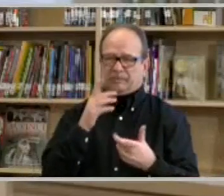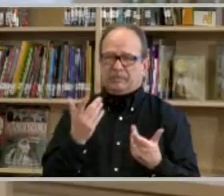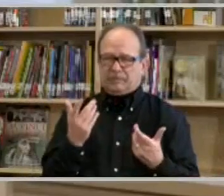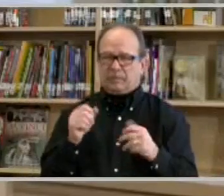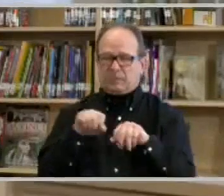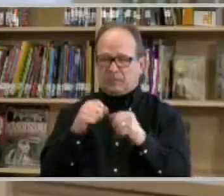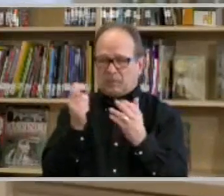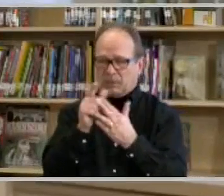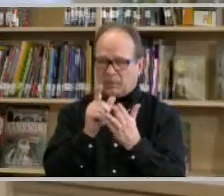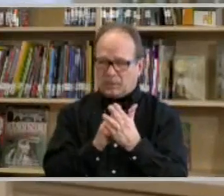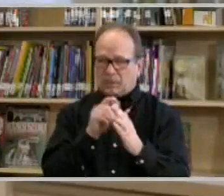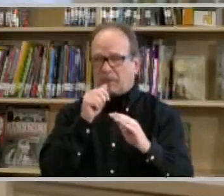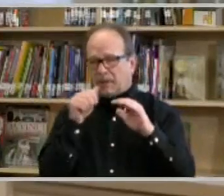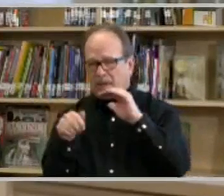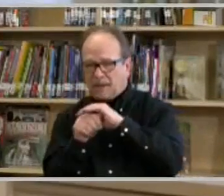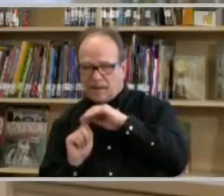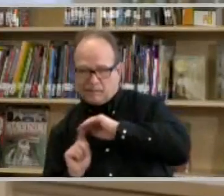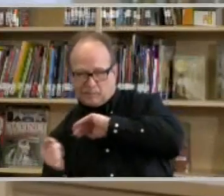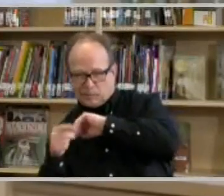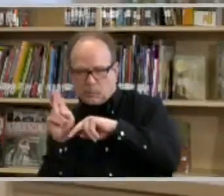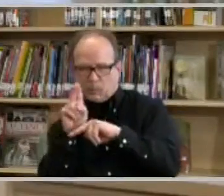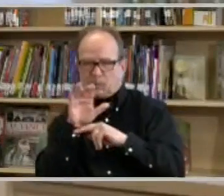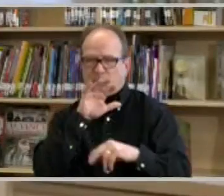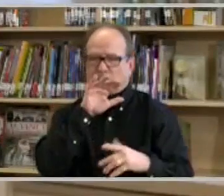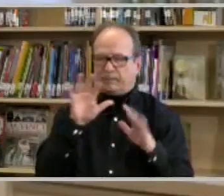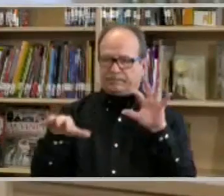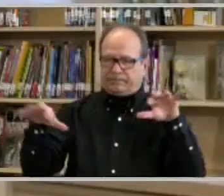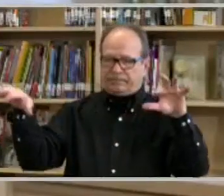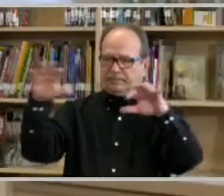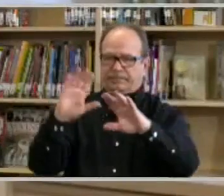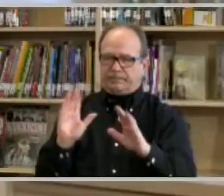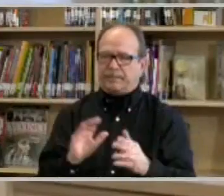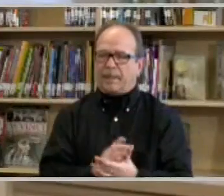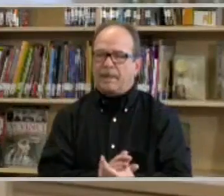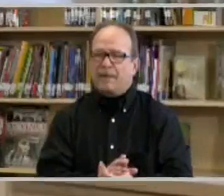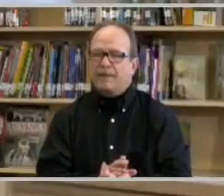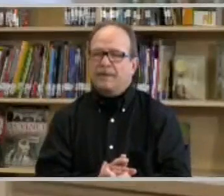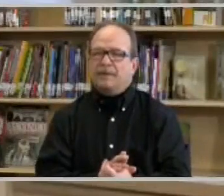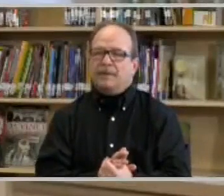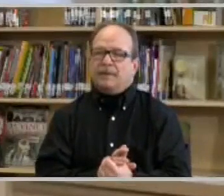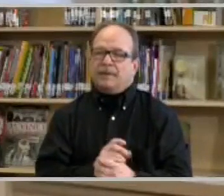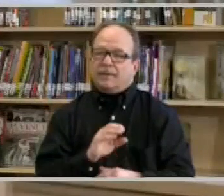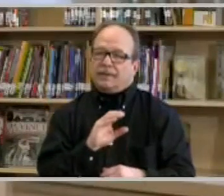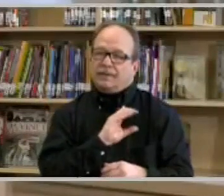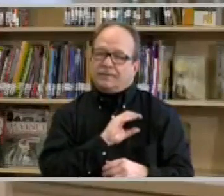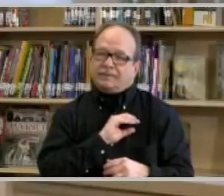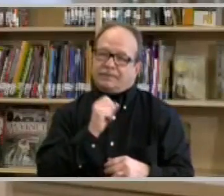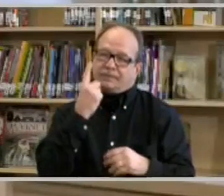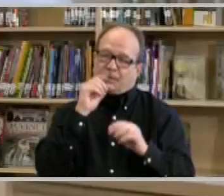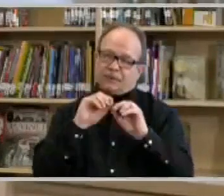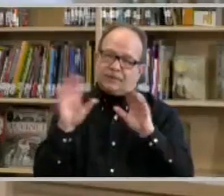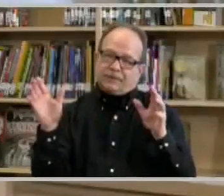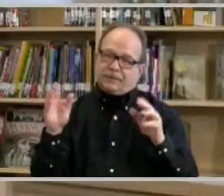WHERE CRIMES CAN OCCUR. AND AS FAR AS THE PATROL OFFICERS GO, I HEAR YOU LOUD AND